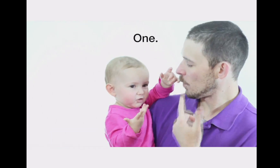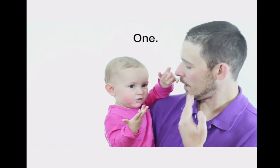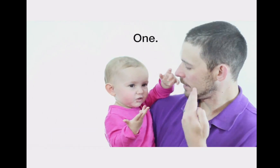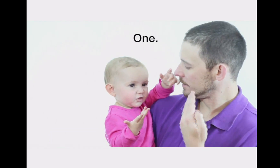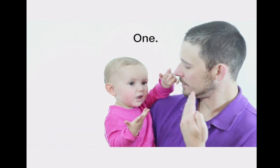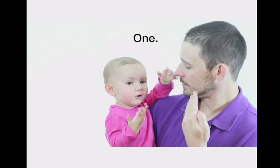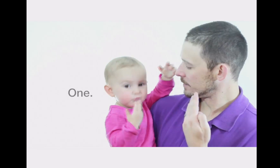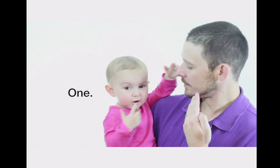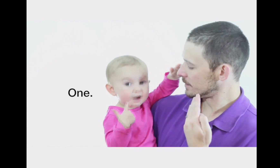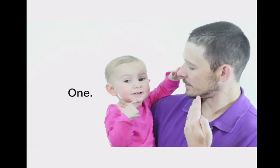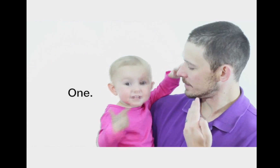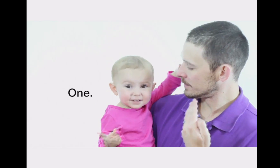[One.]